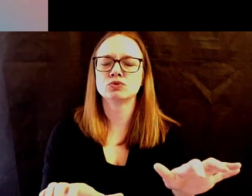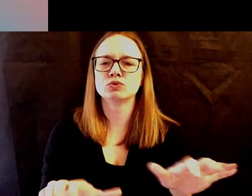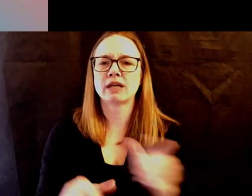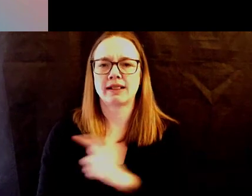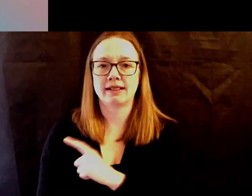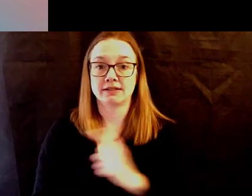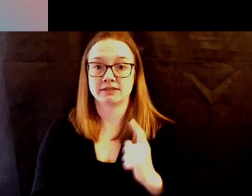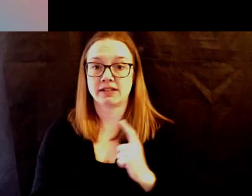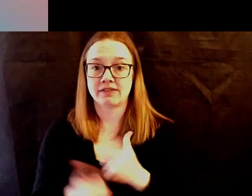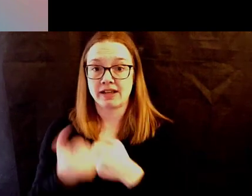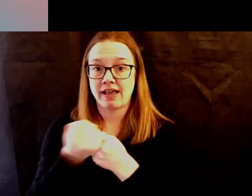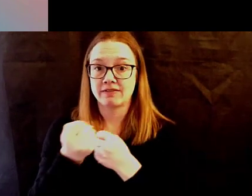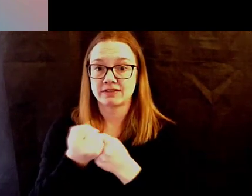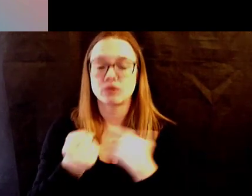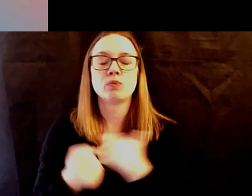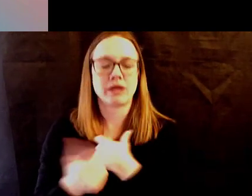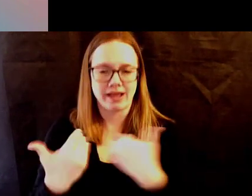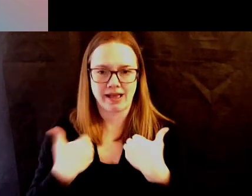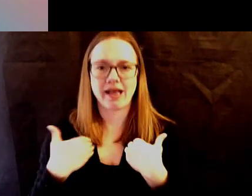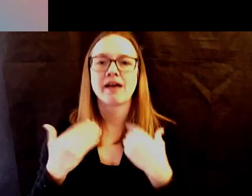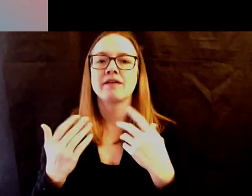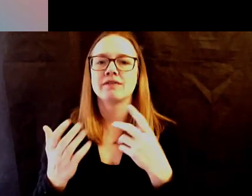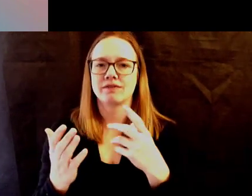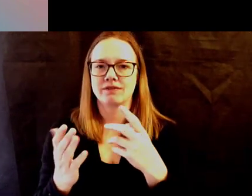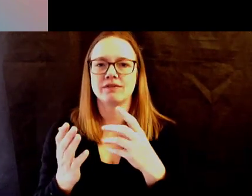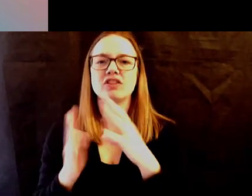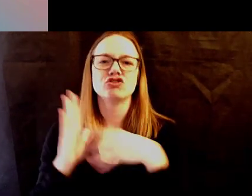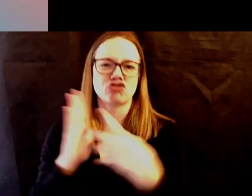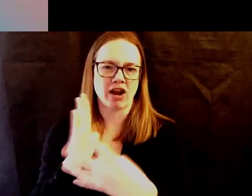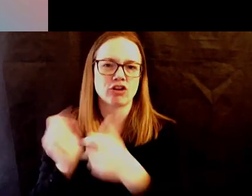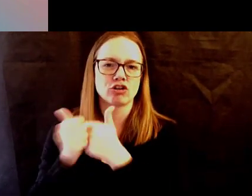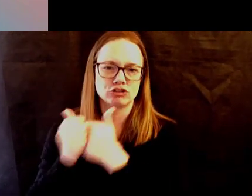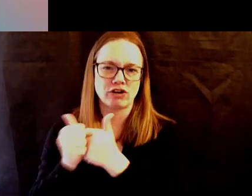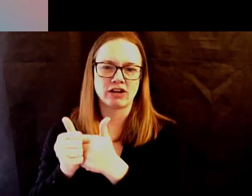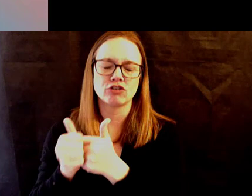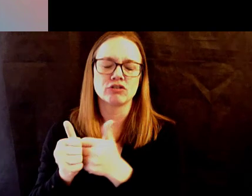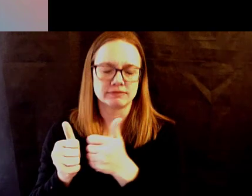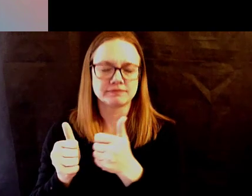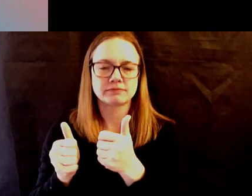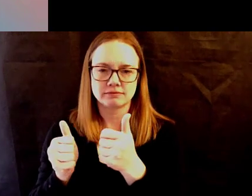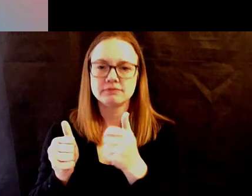We have it up every year. And in any lobbying or organization